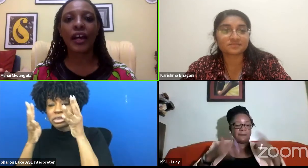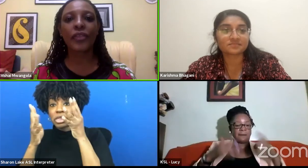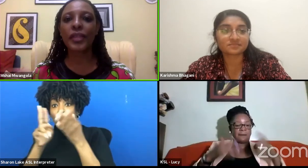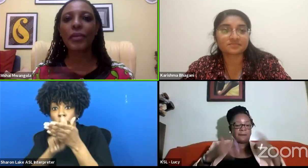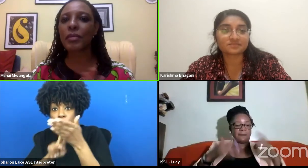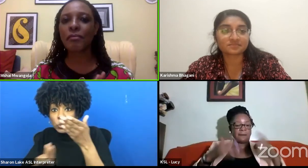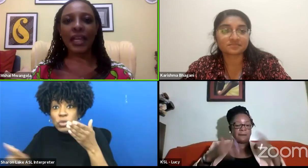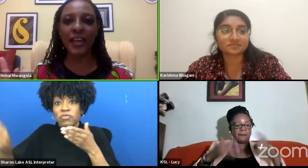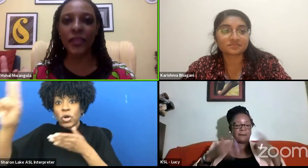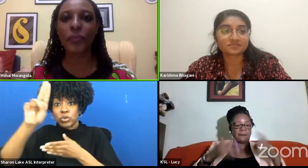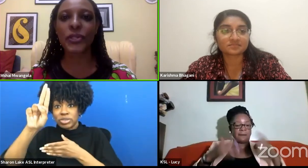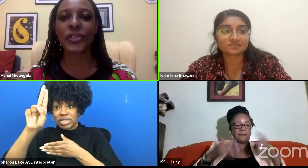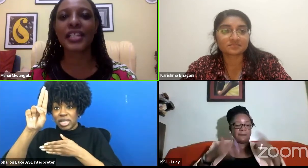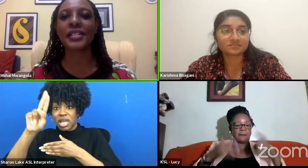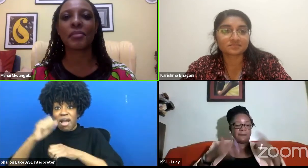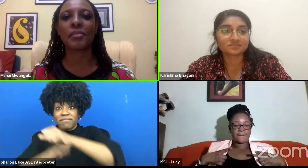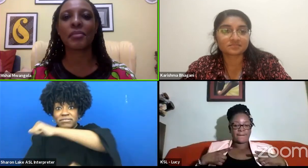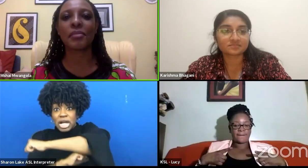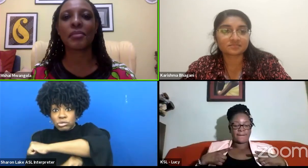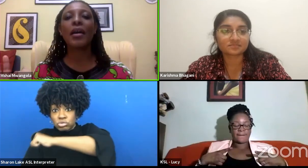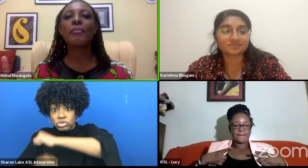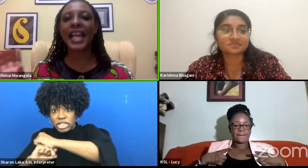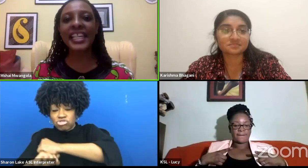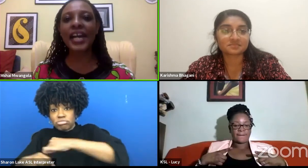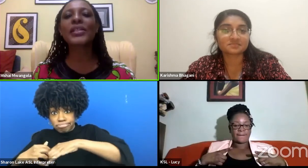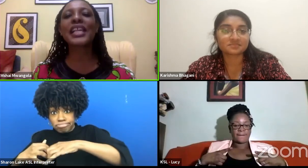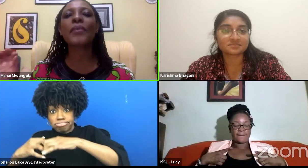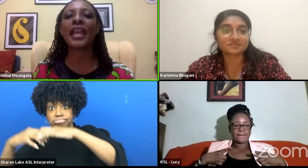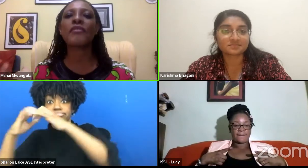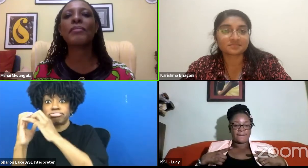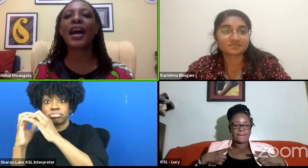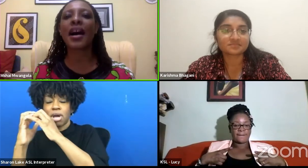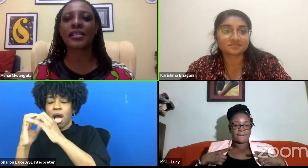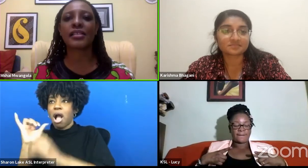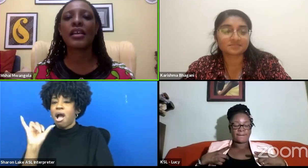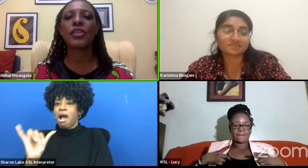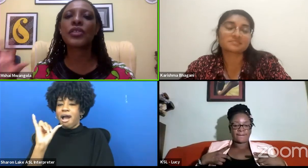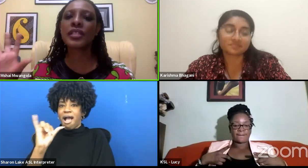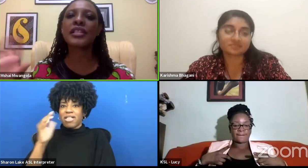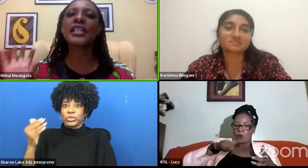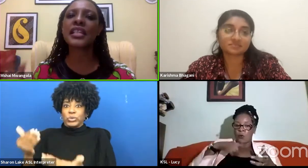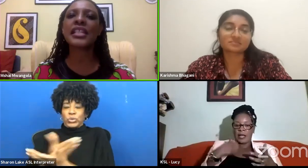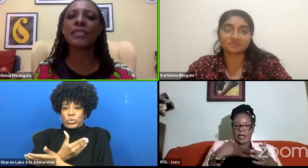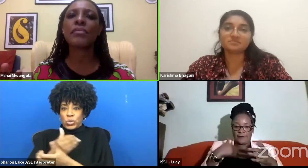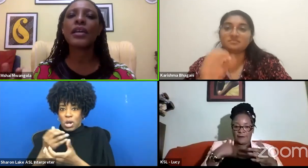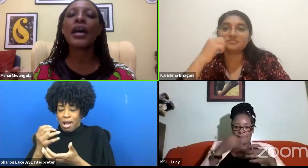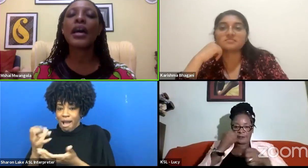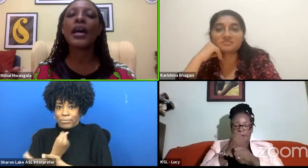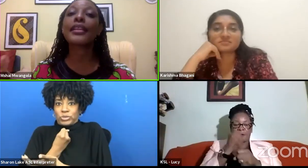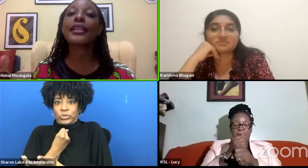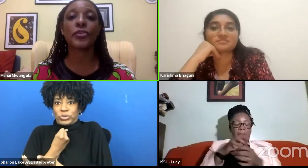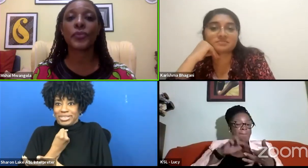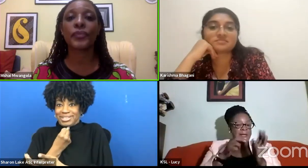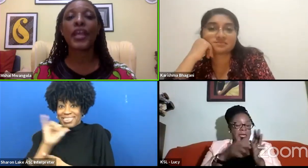I thought there will be many other opportunities in my life but I doubt I will ever be asked to sit in a team and think it through.